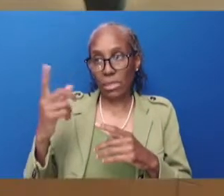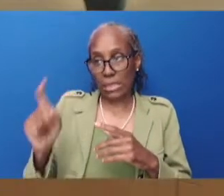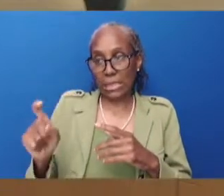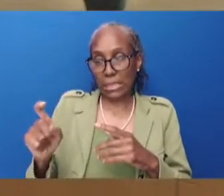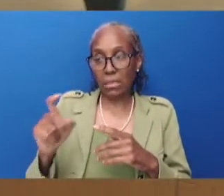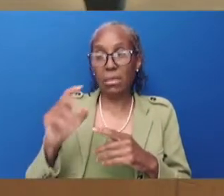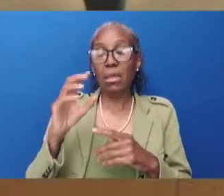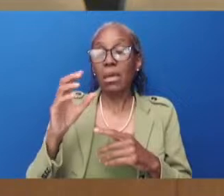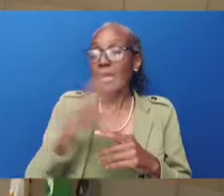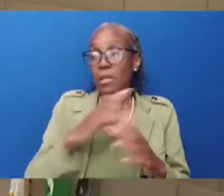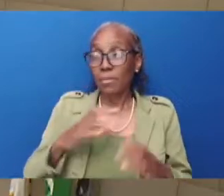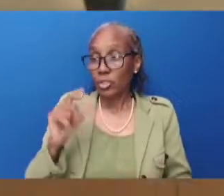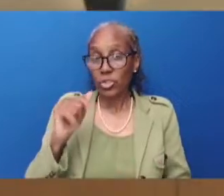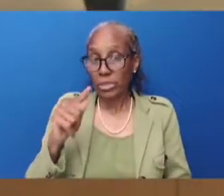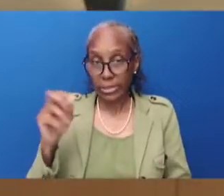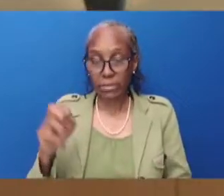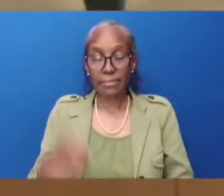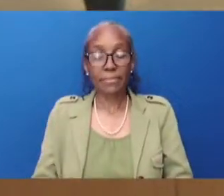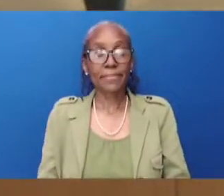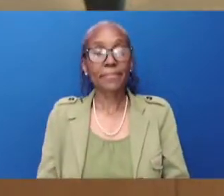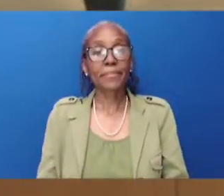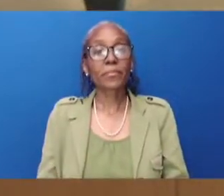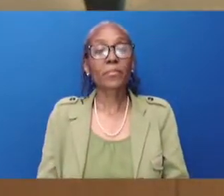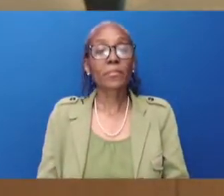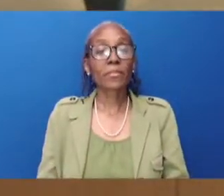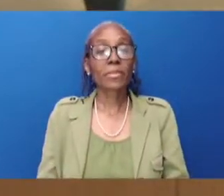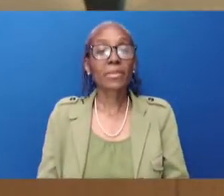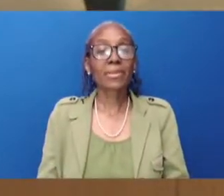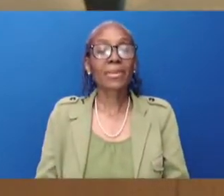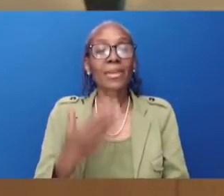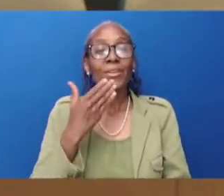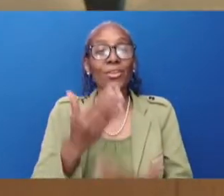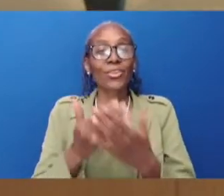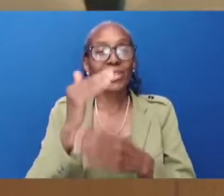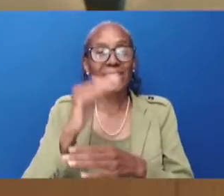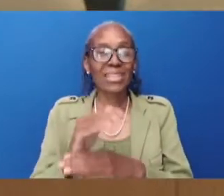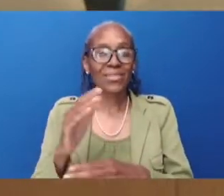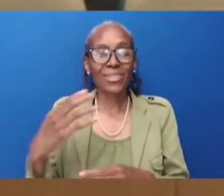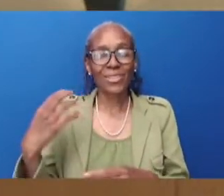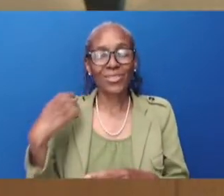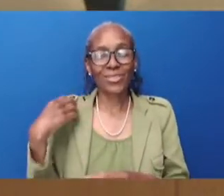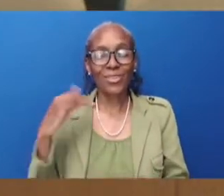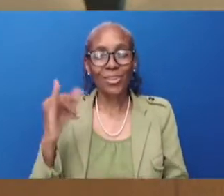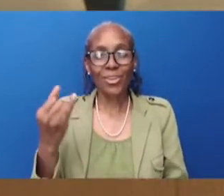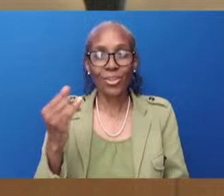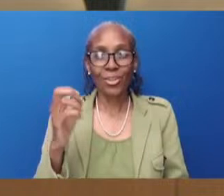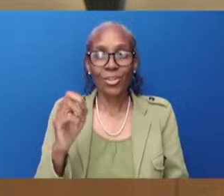SO HE WILL SPEAK TO WHERE YOU'RE